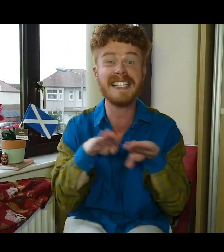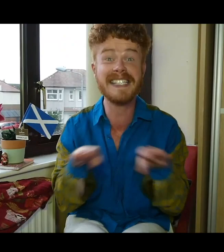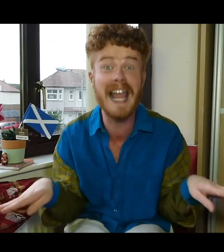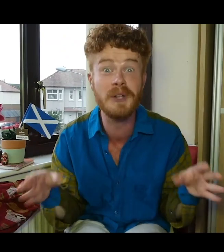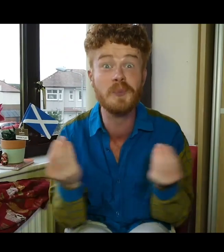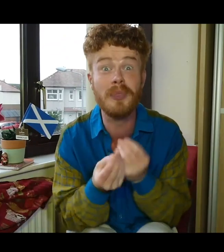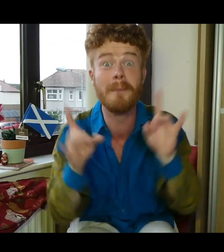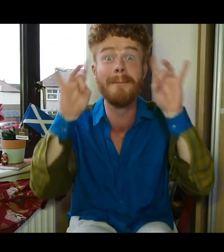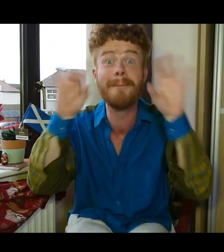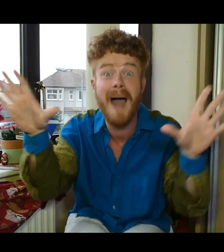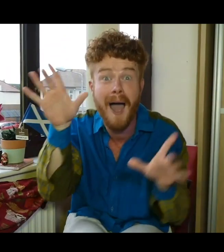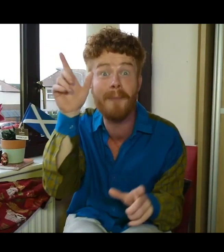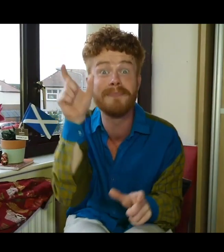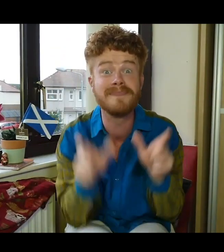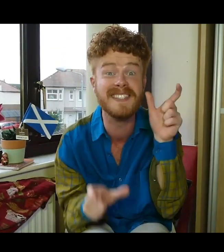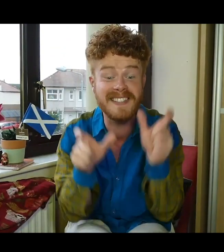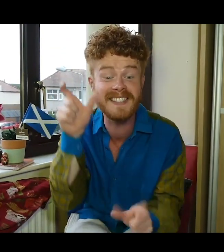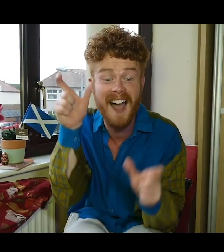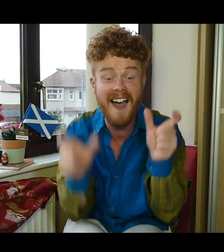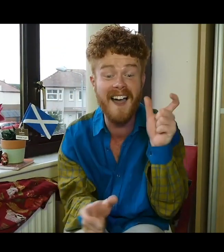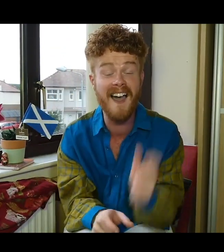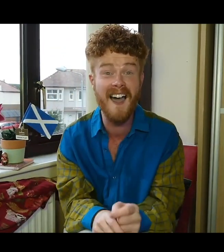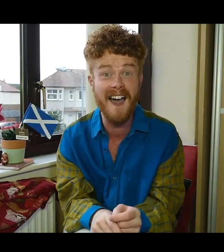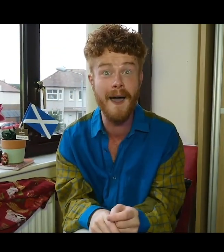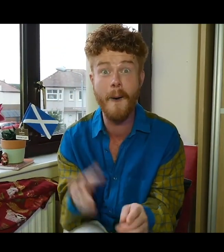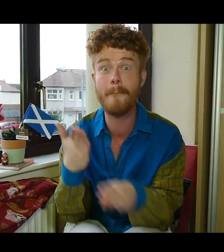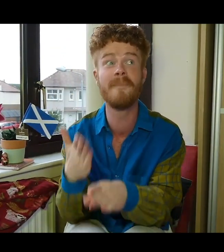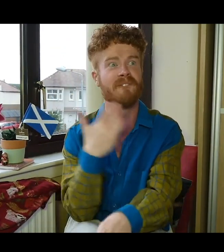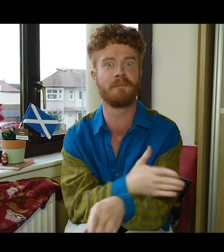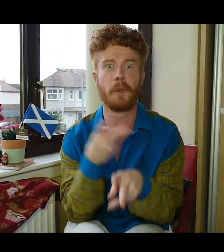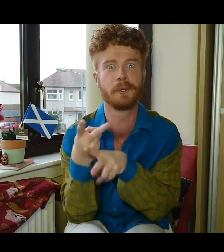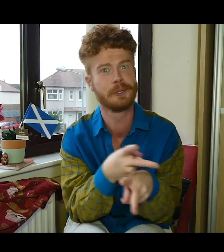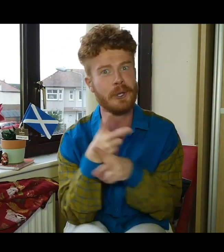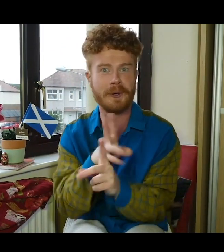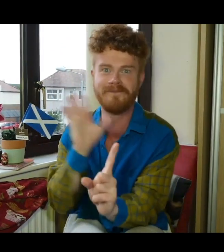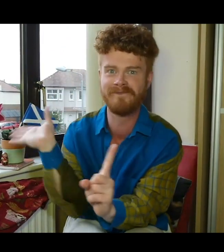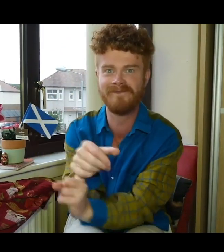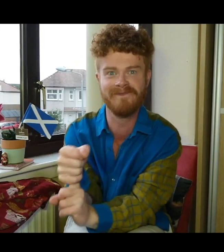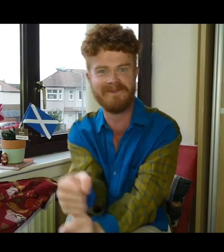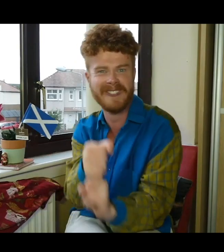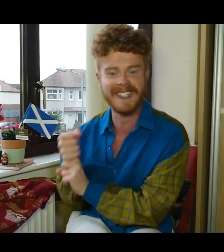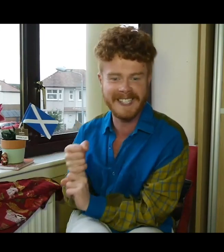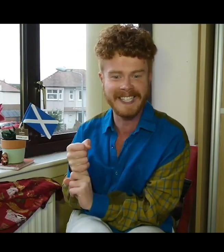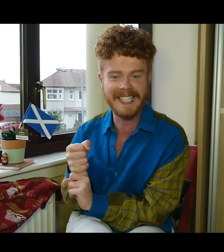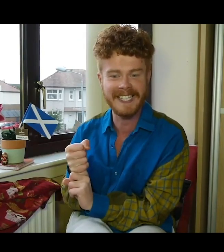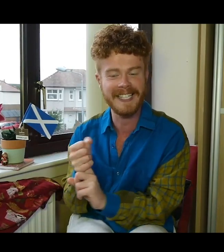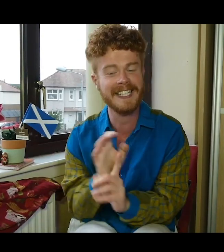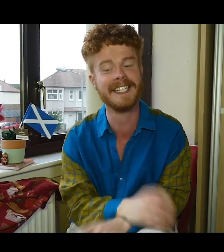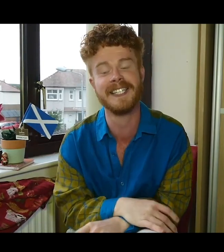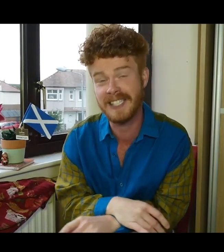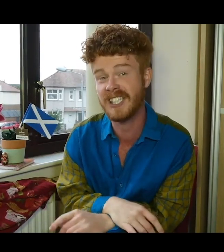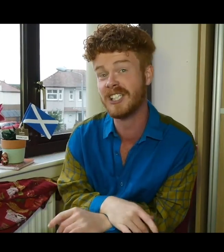She danced onstage with pop stars! Before security dragged her off.